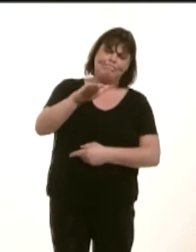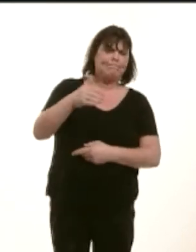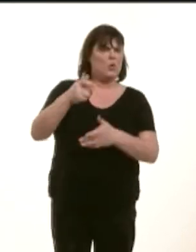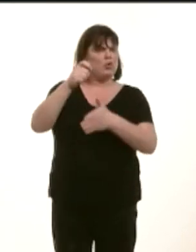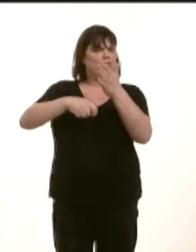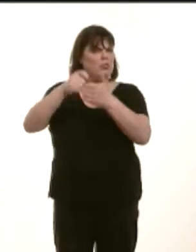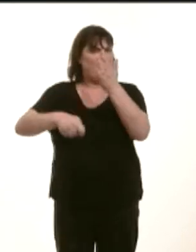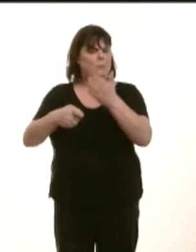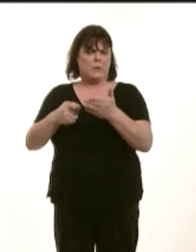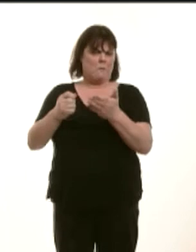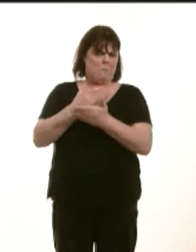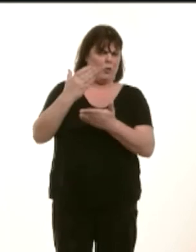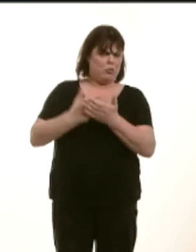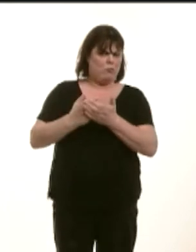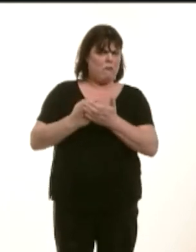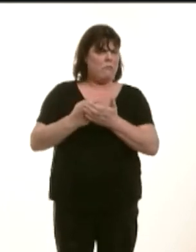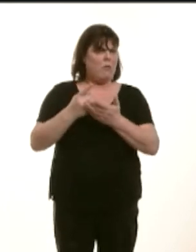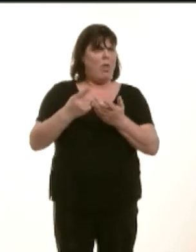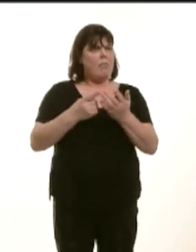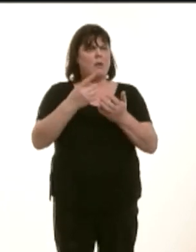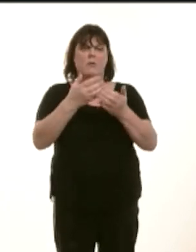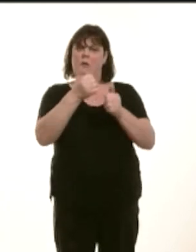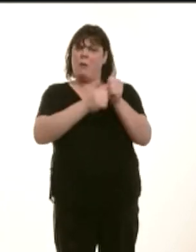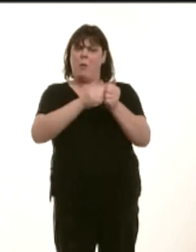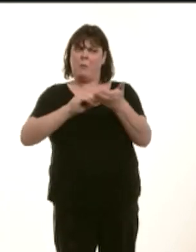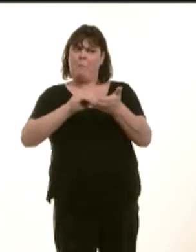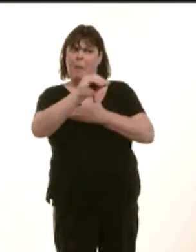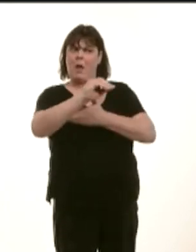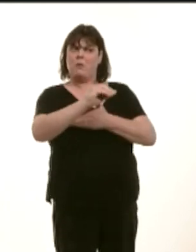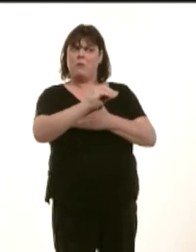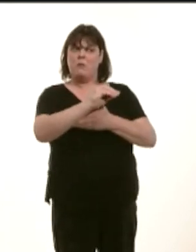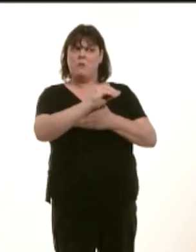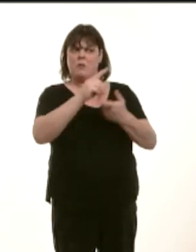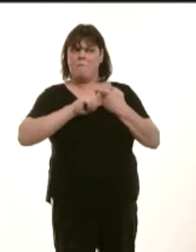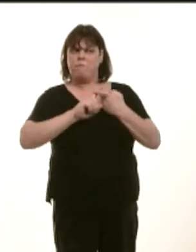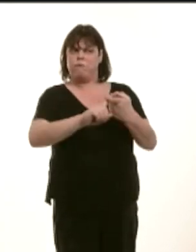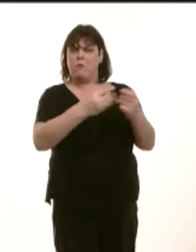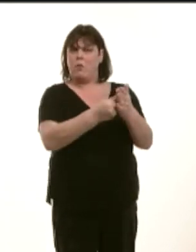that our dairy industry is paid a sustainable price that will support the industry as we